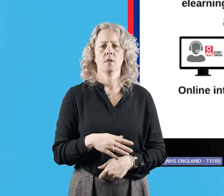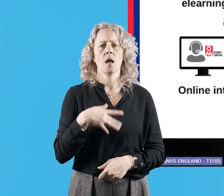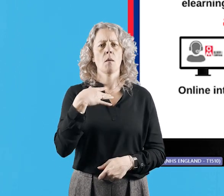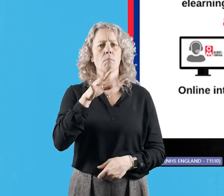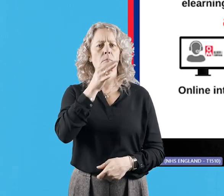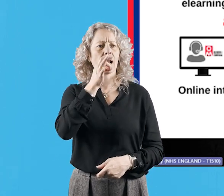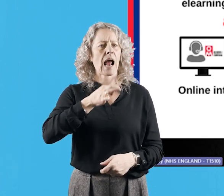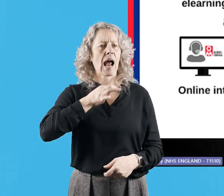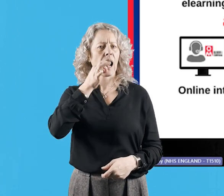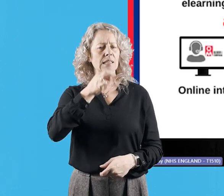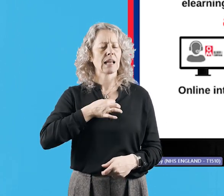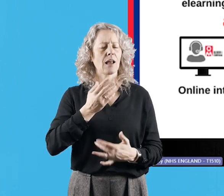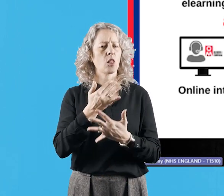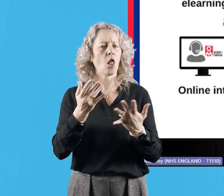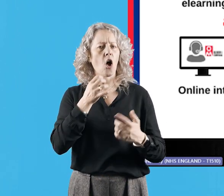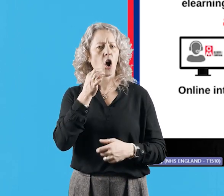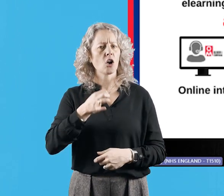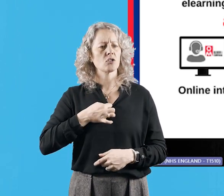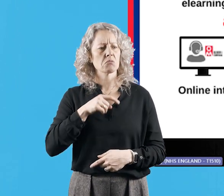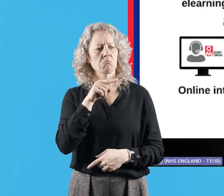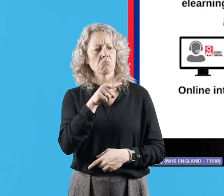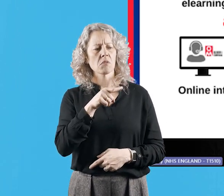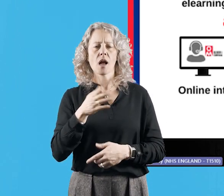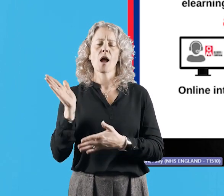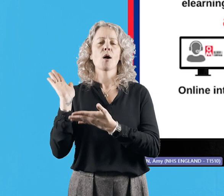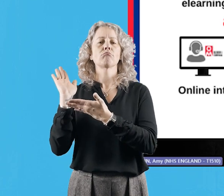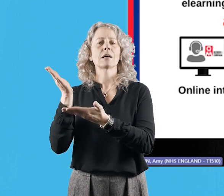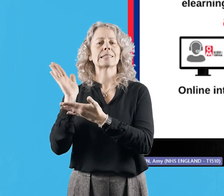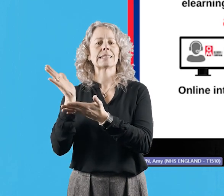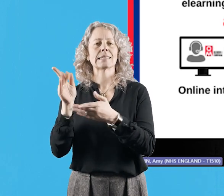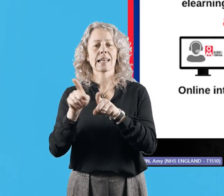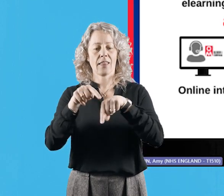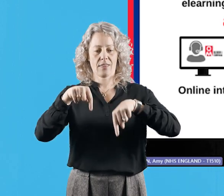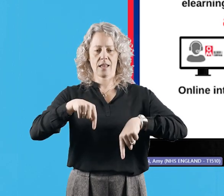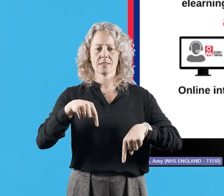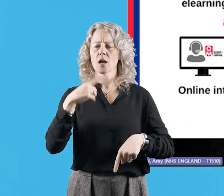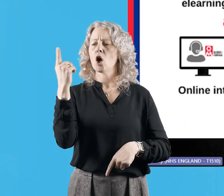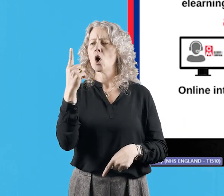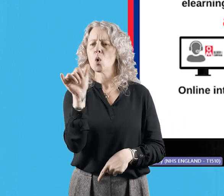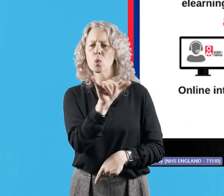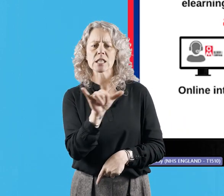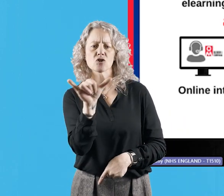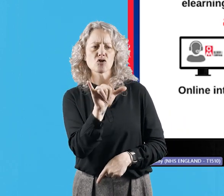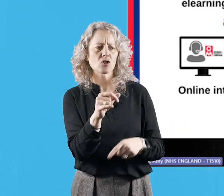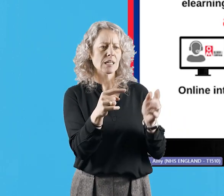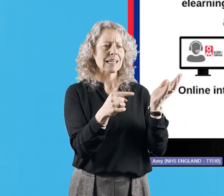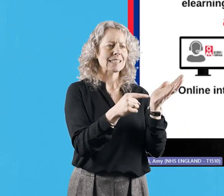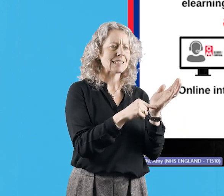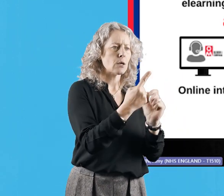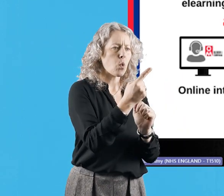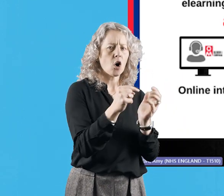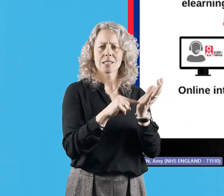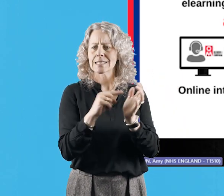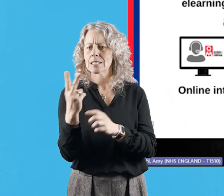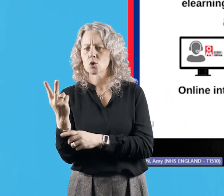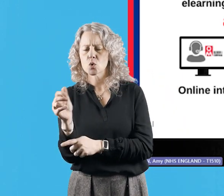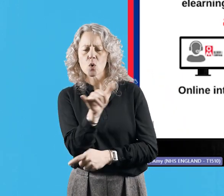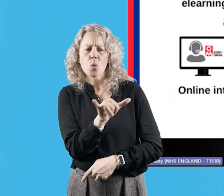We get asked a lot of time when will these kind of like presentations and sessions be and who needs to do which tier.